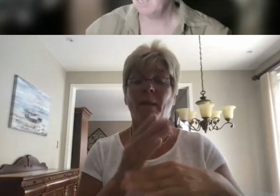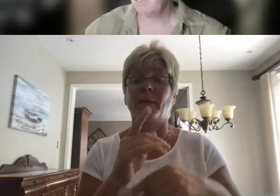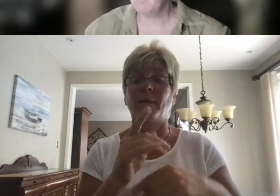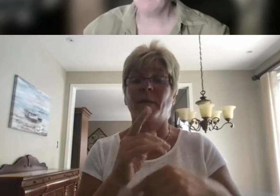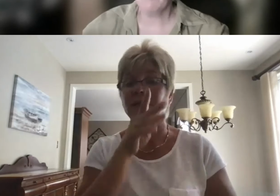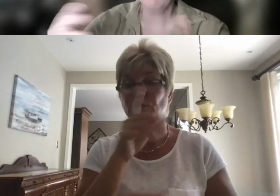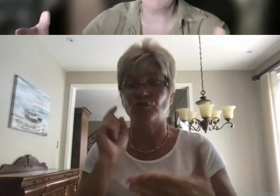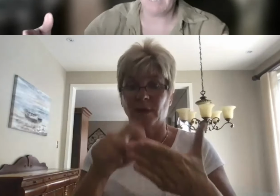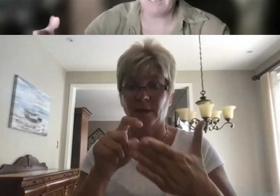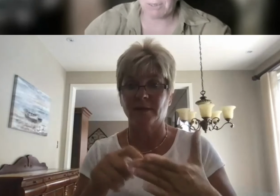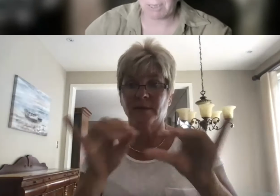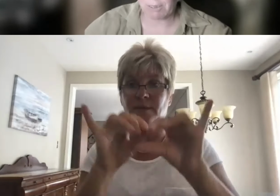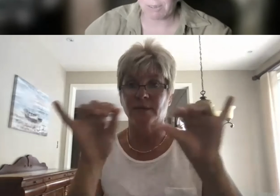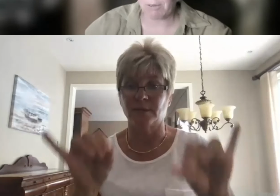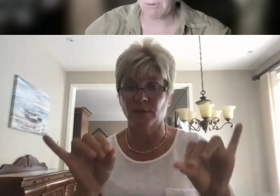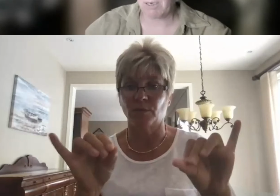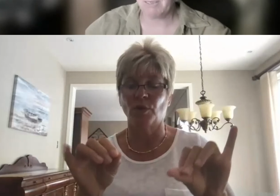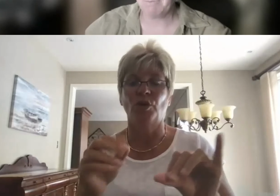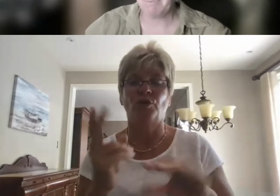you're using other things.